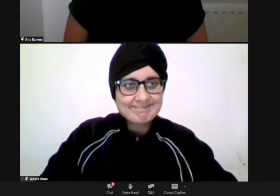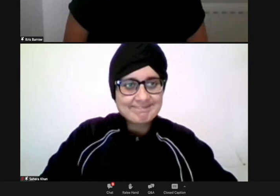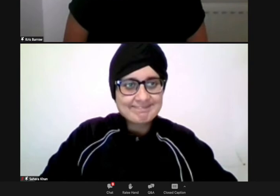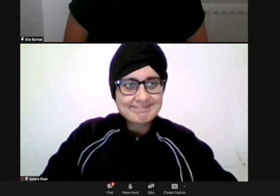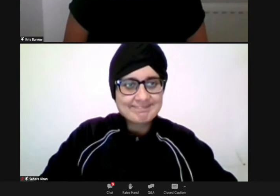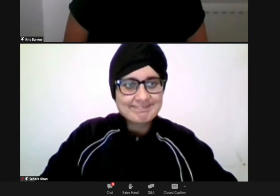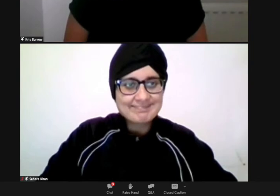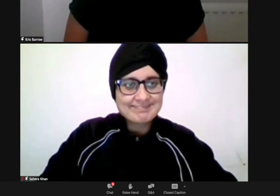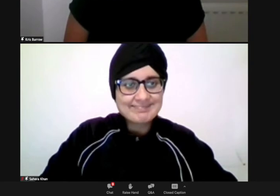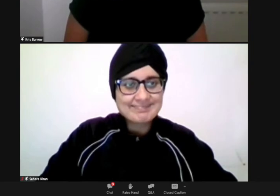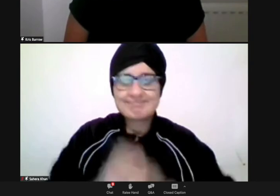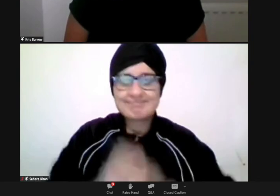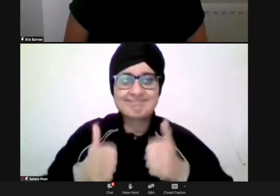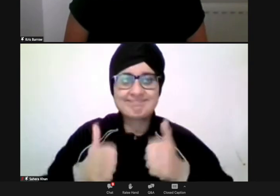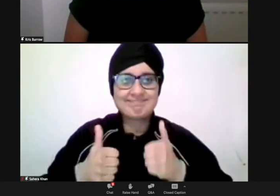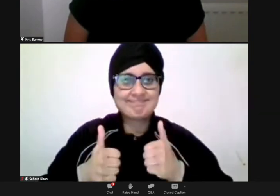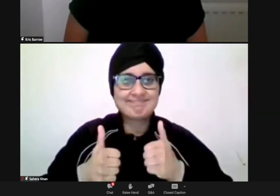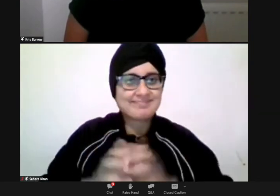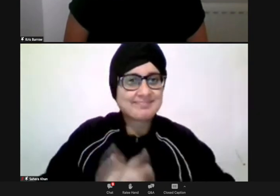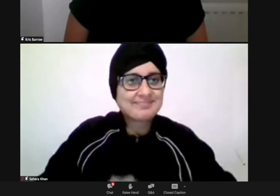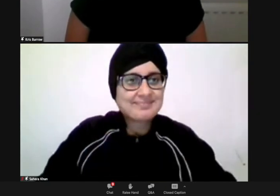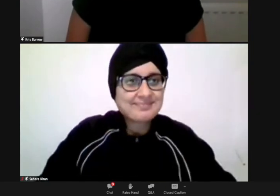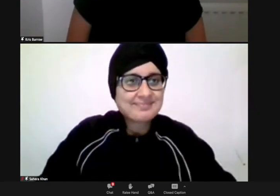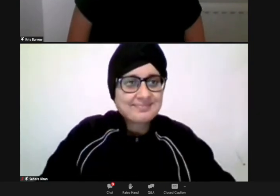Thanks it.